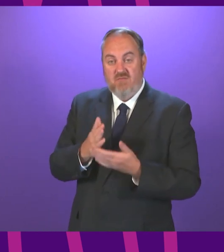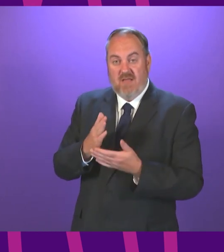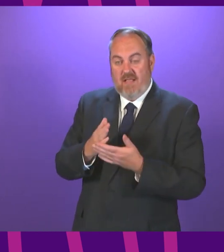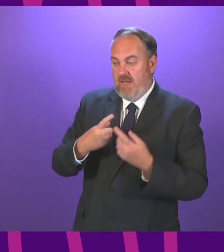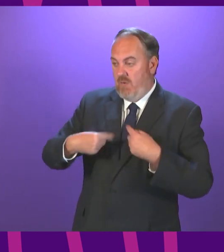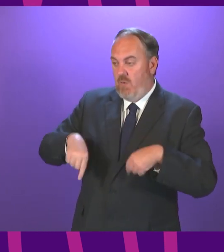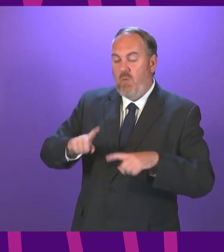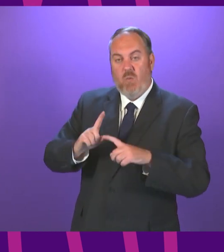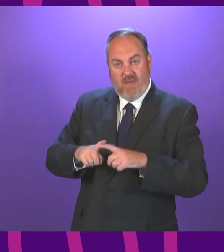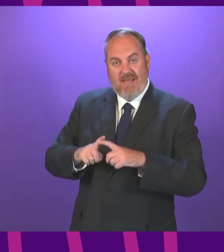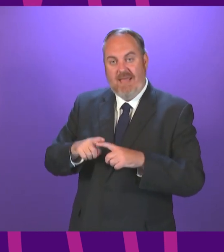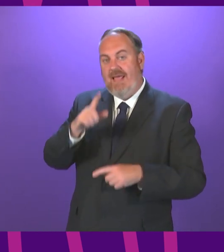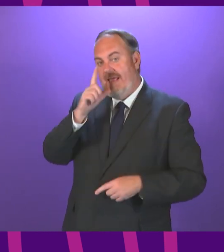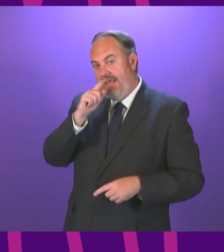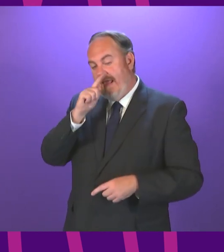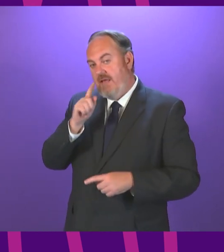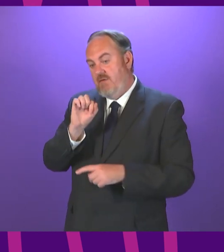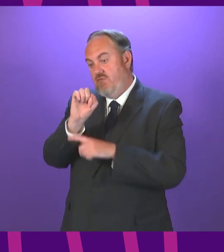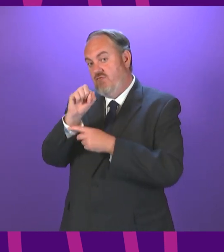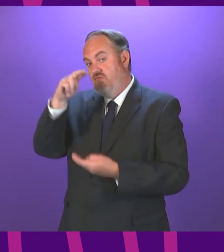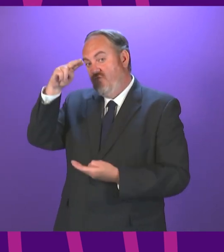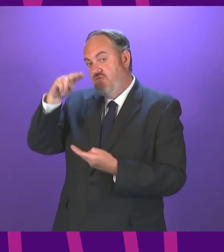to bear against Covid, ventilation is one of the most important aspects that we must